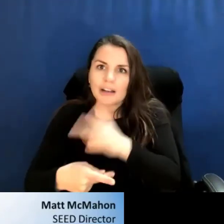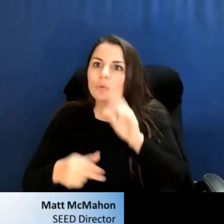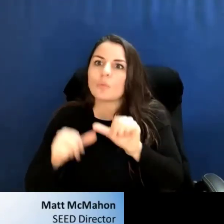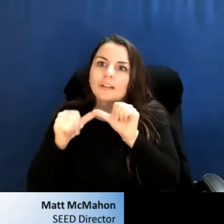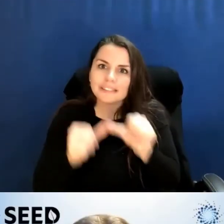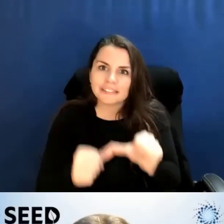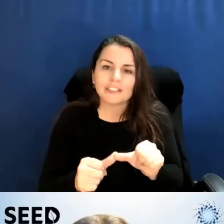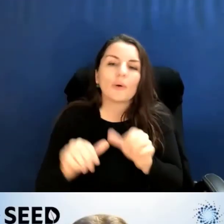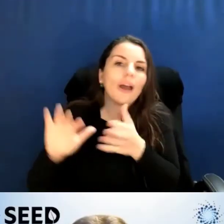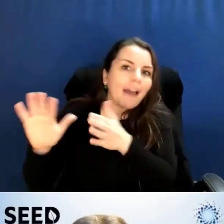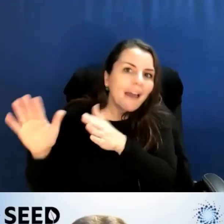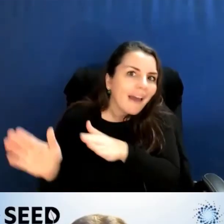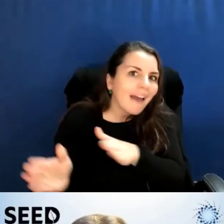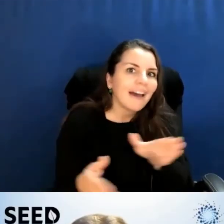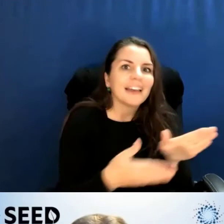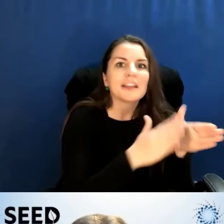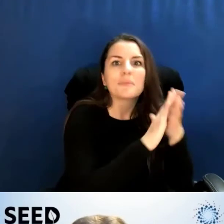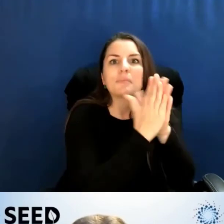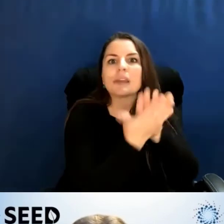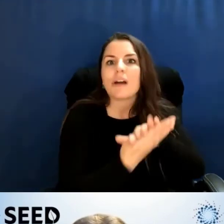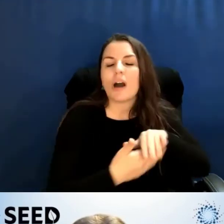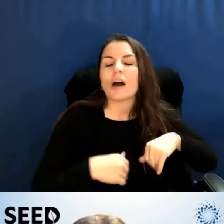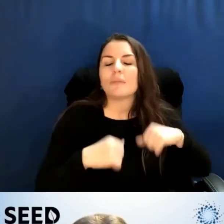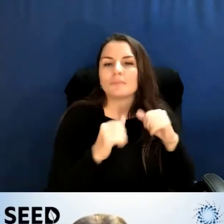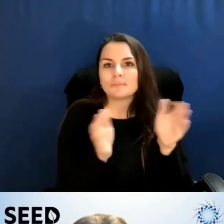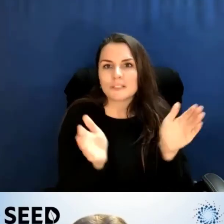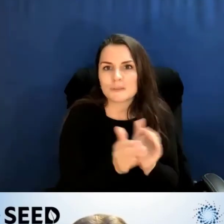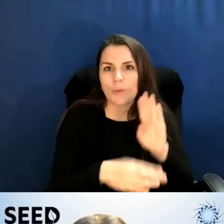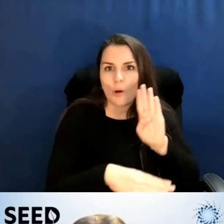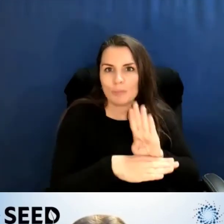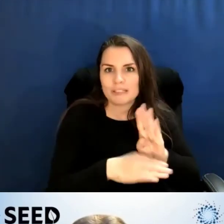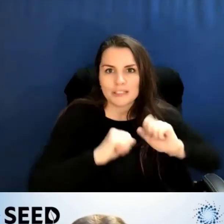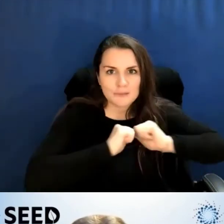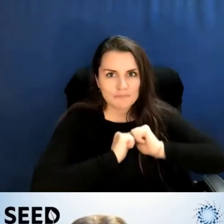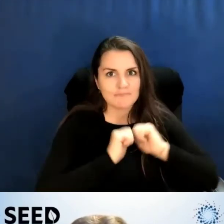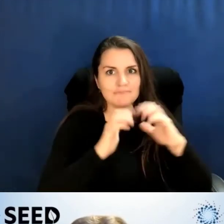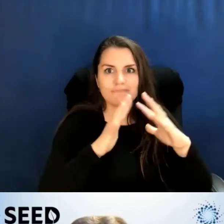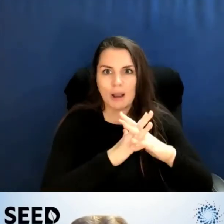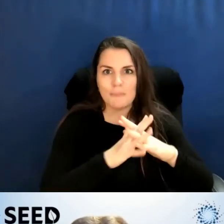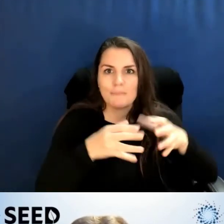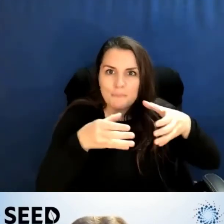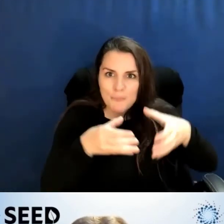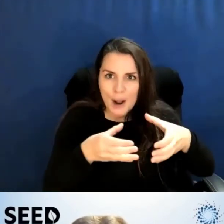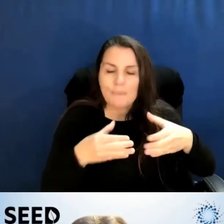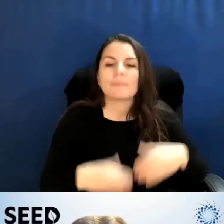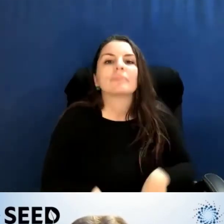and that's either through start-up companies or spin-out companies or through licenses to small businesses.